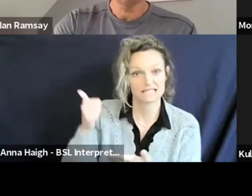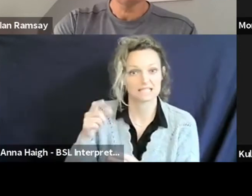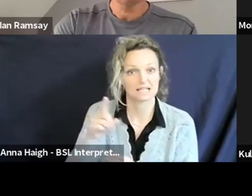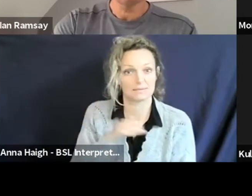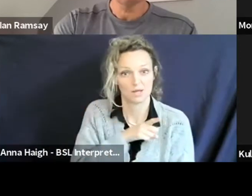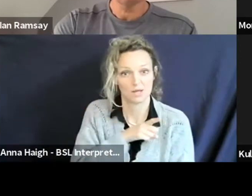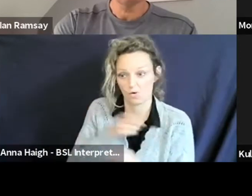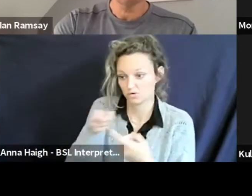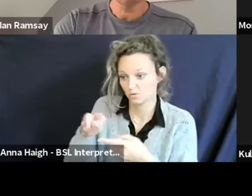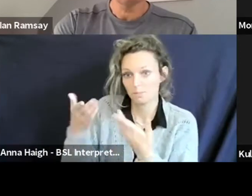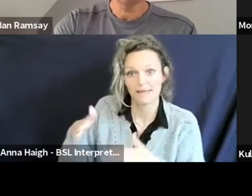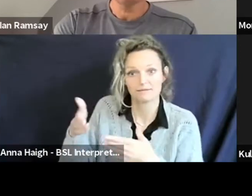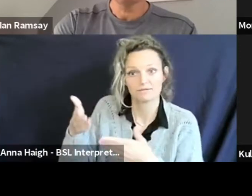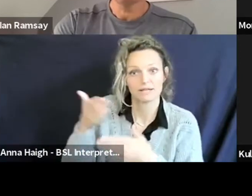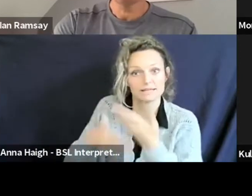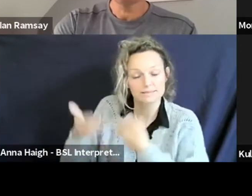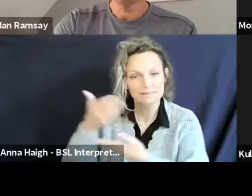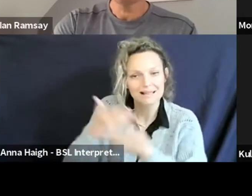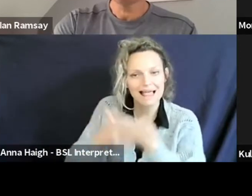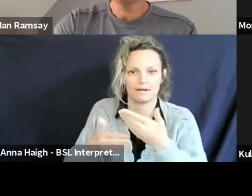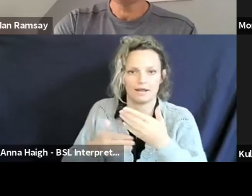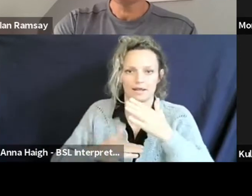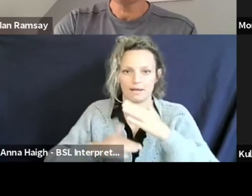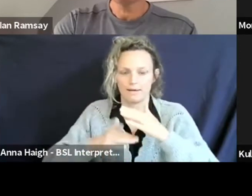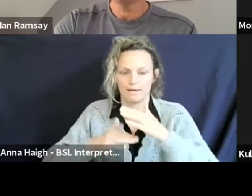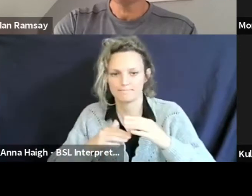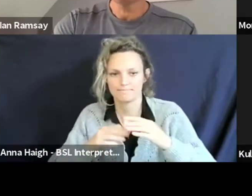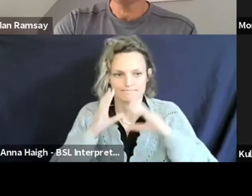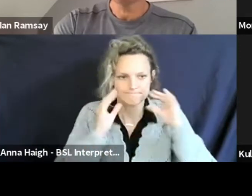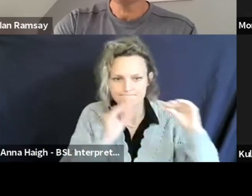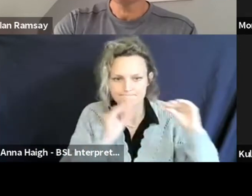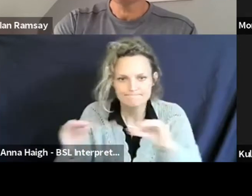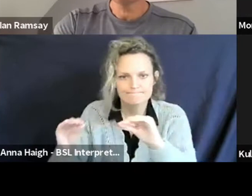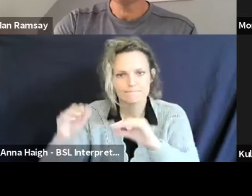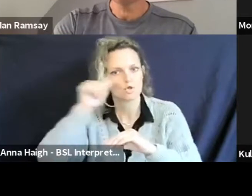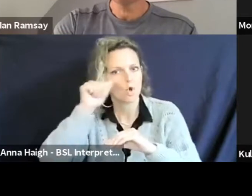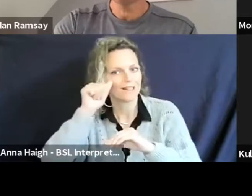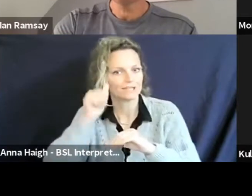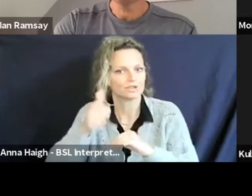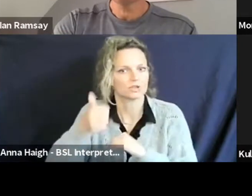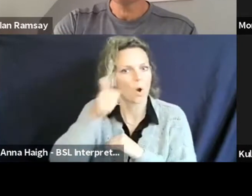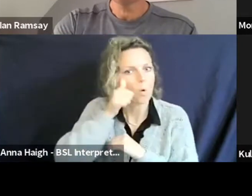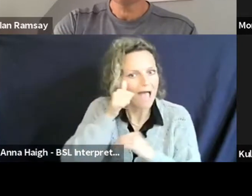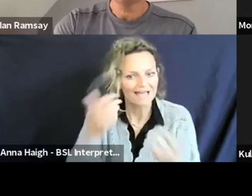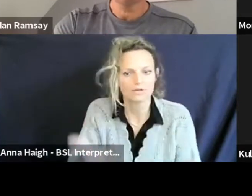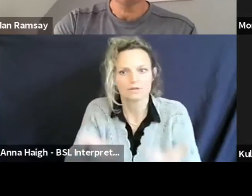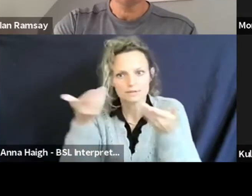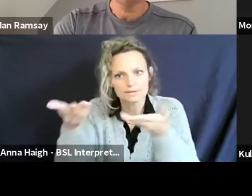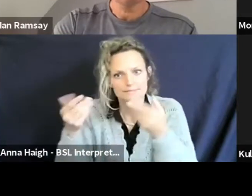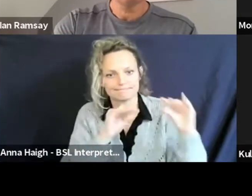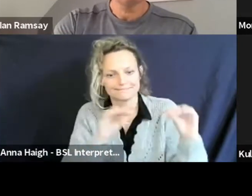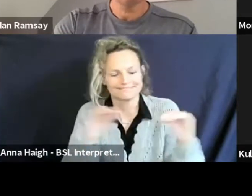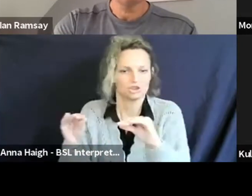with business delivery, as well as supporting them holistically.